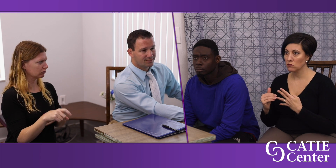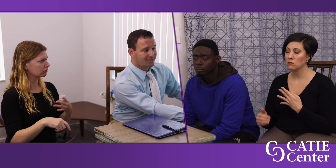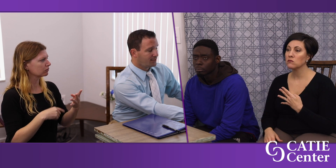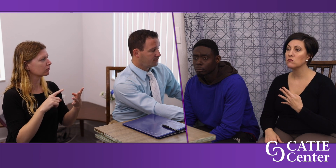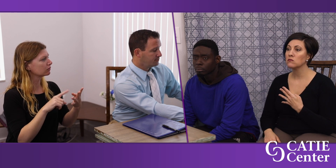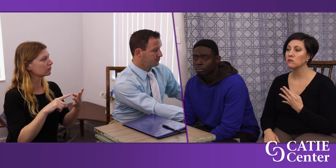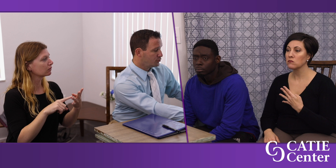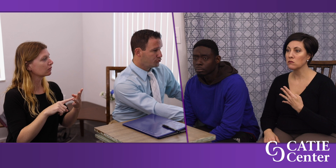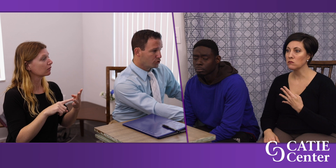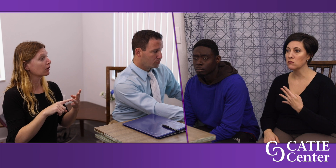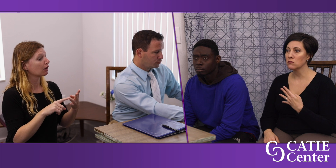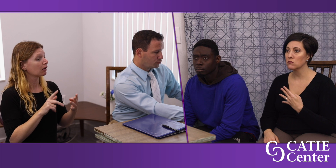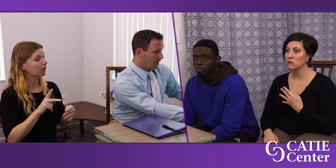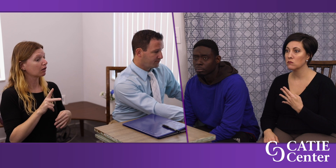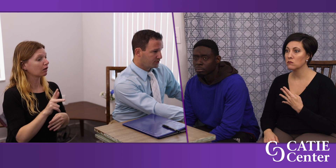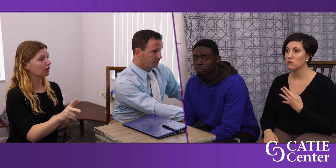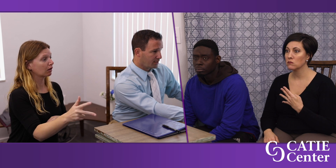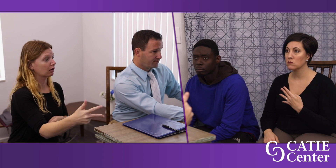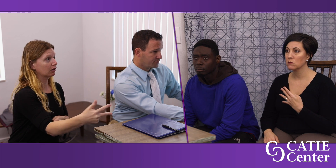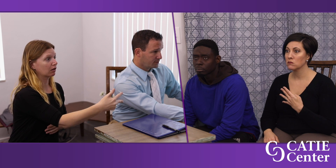C) don't drive to the left